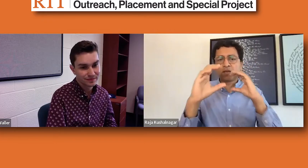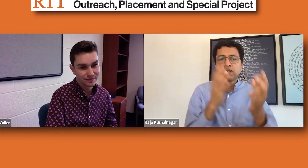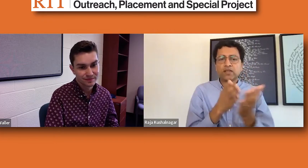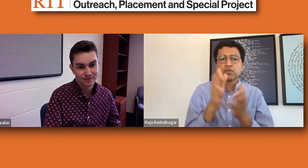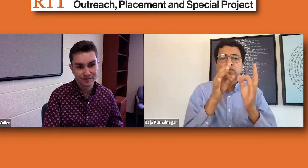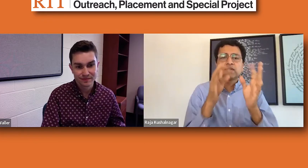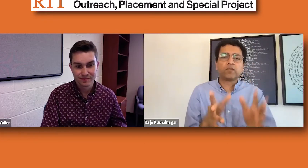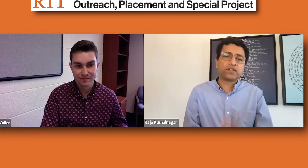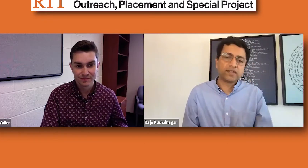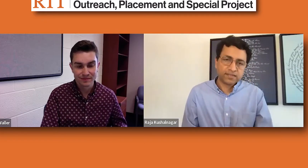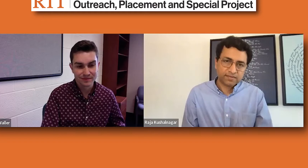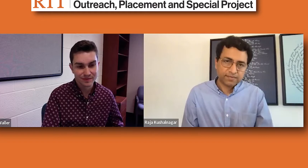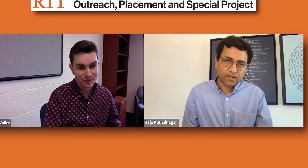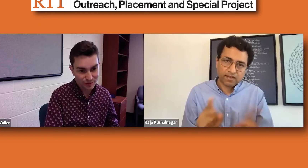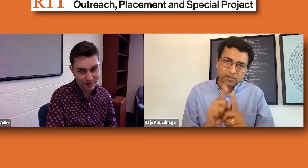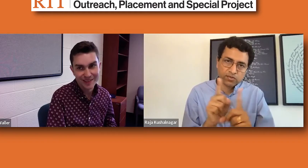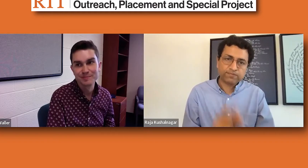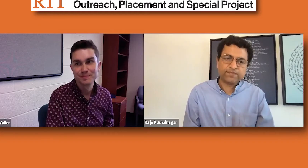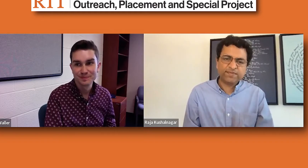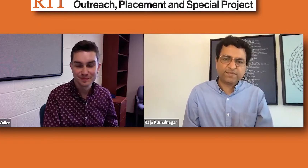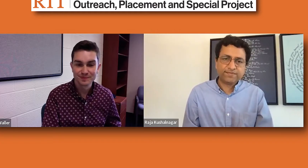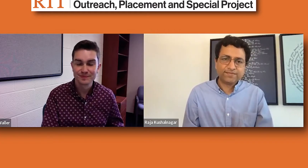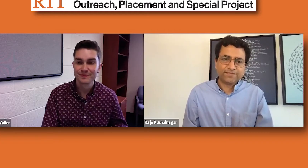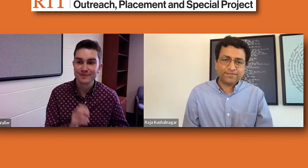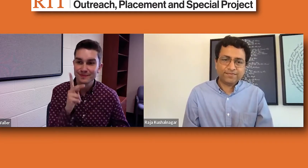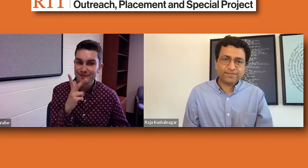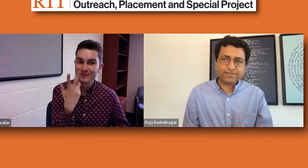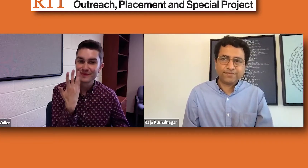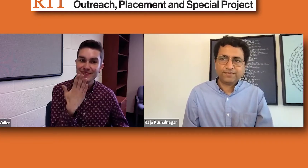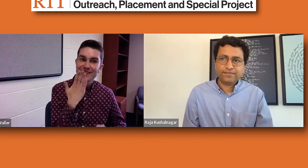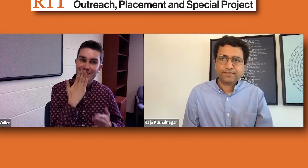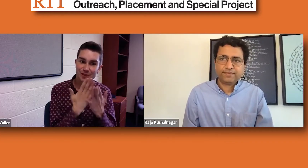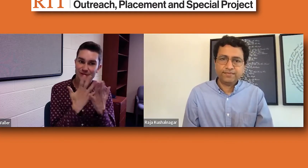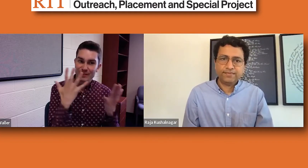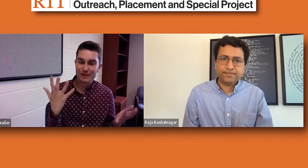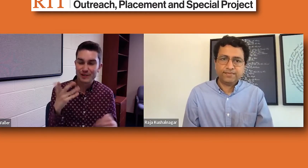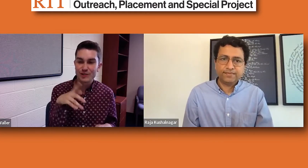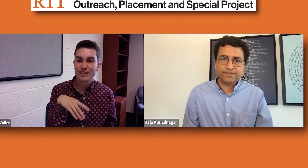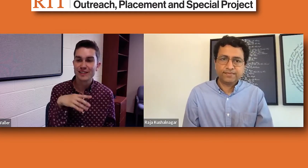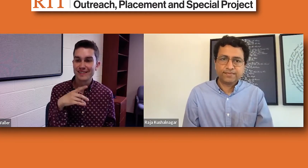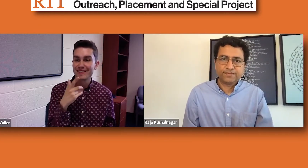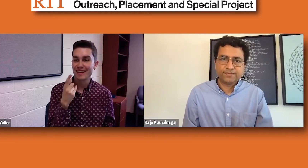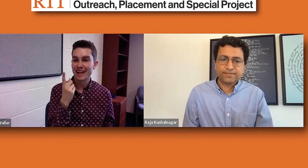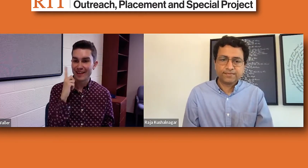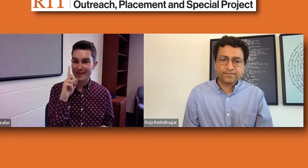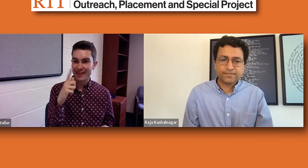If you don't have direct communication at the moment. Thank you so much.